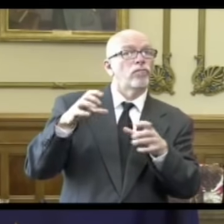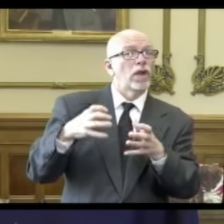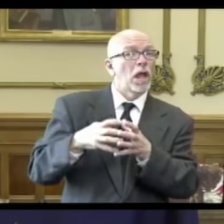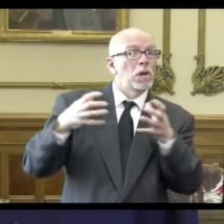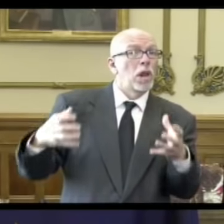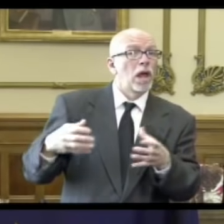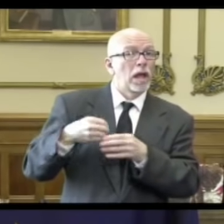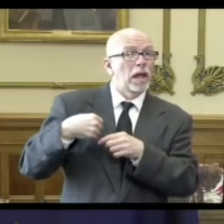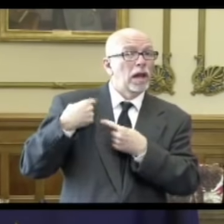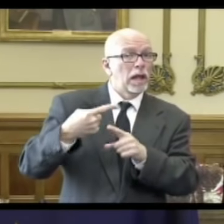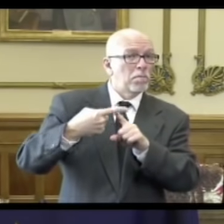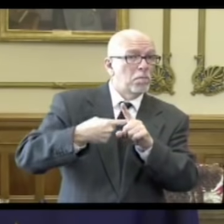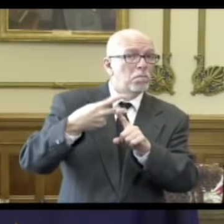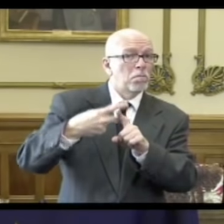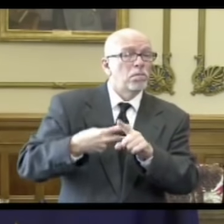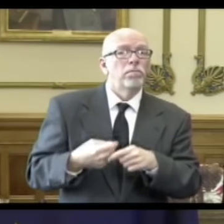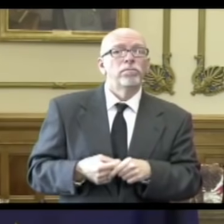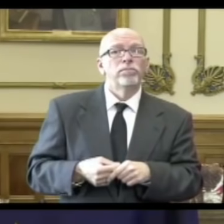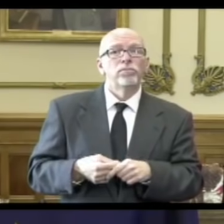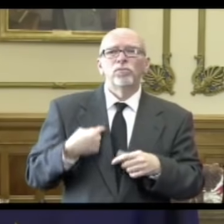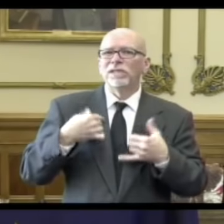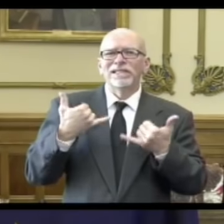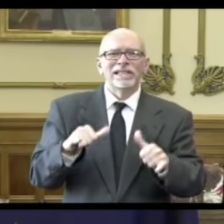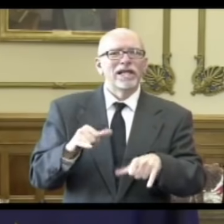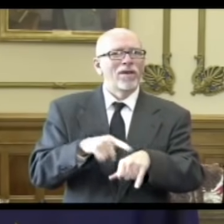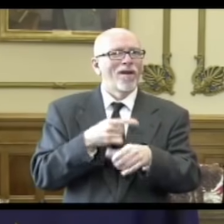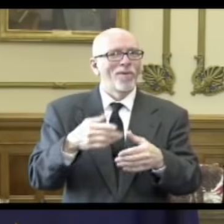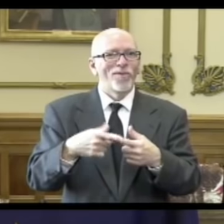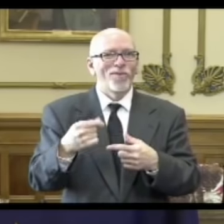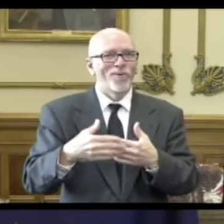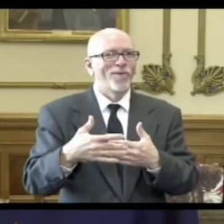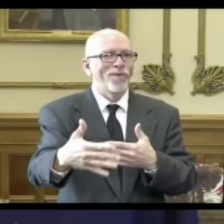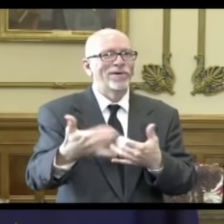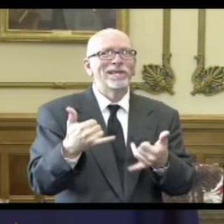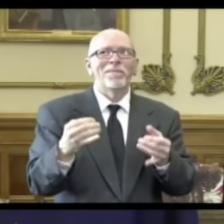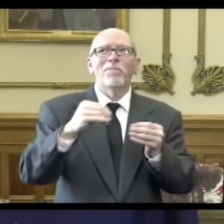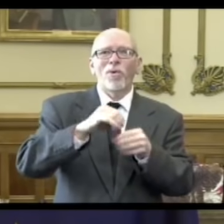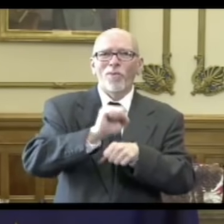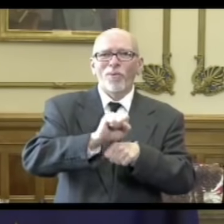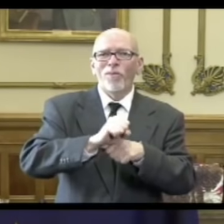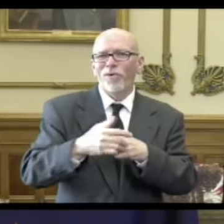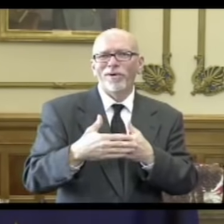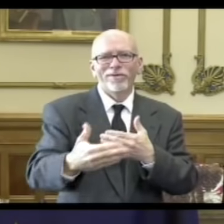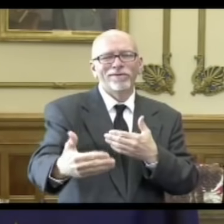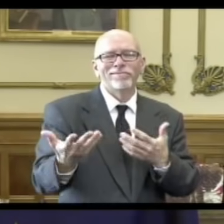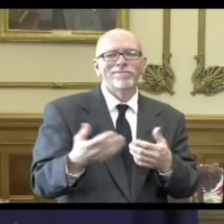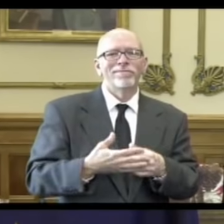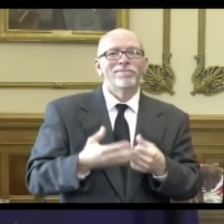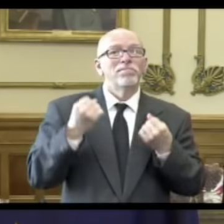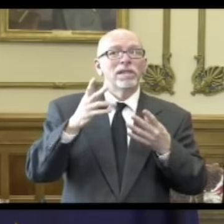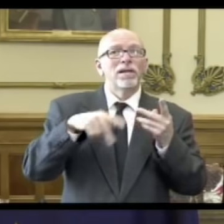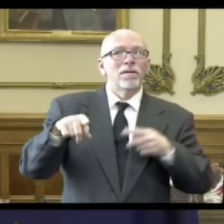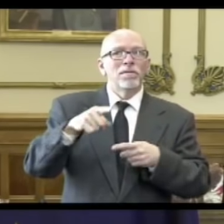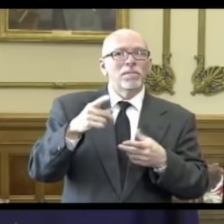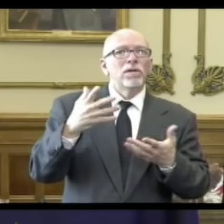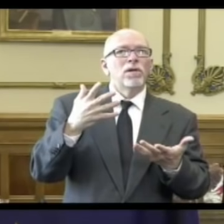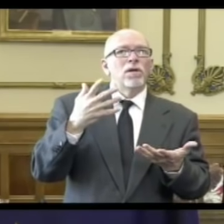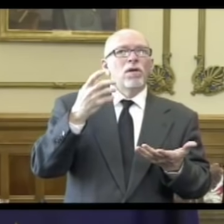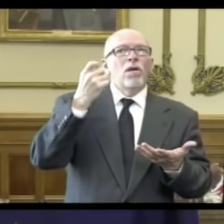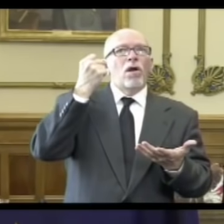SITES HAVE BEEN STOOD UP VERY VERY QUICKLY. I WOULD JUST SAY THAT AS MUCH AS WE HAVE DONE OVER THE LAST COUPLE MONTHS.